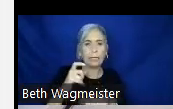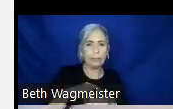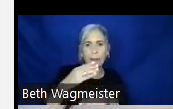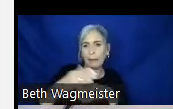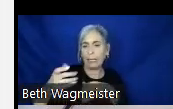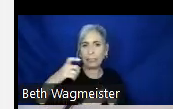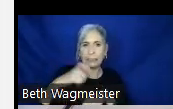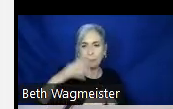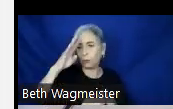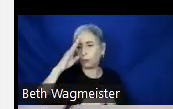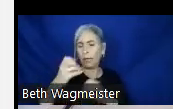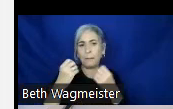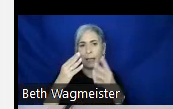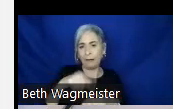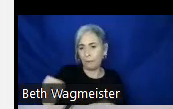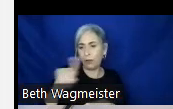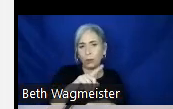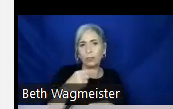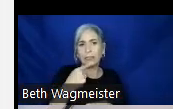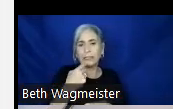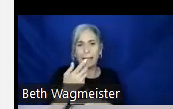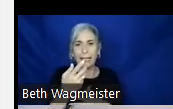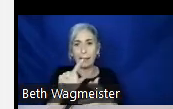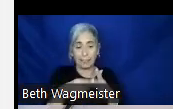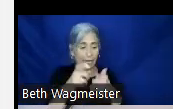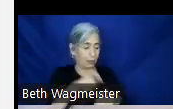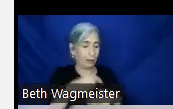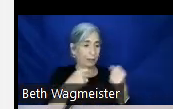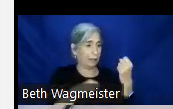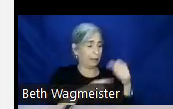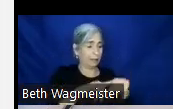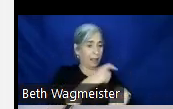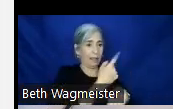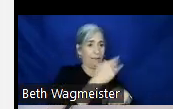can create multiple of those. You can say the start time is 11:00 and end time is 12. Another